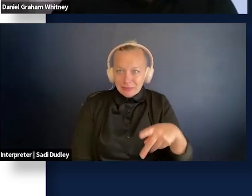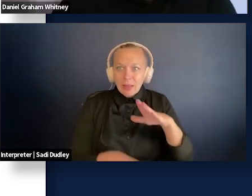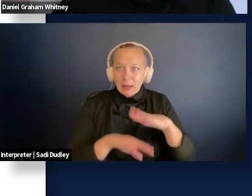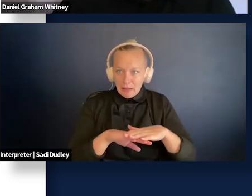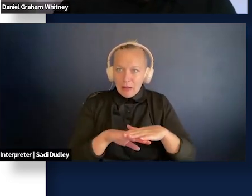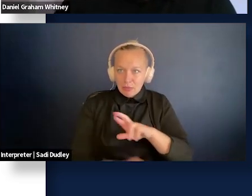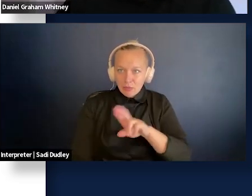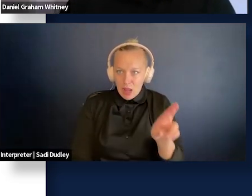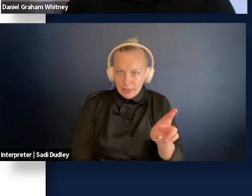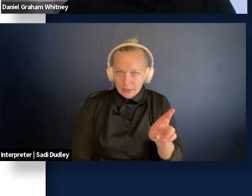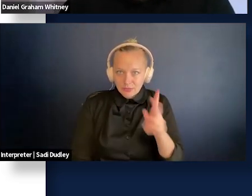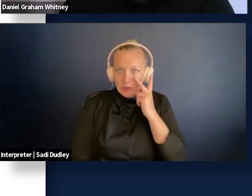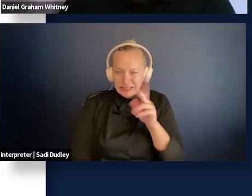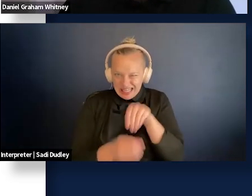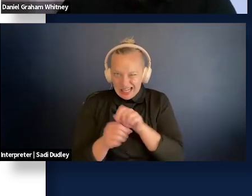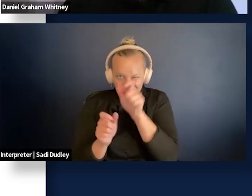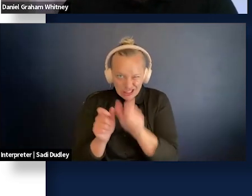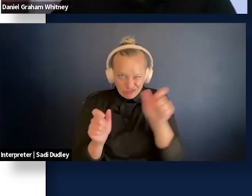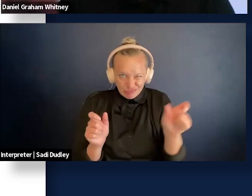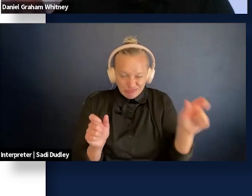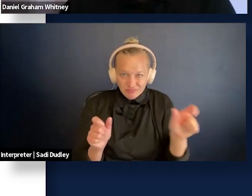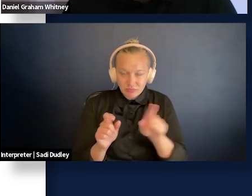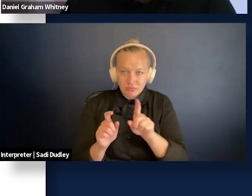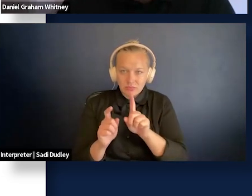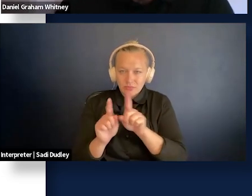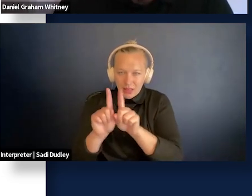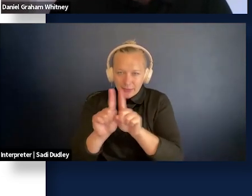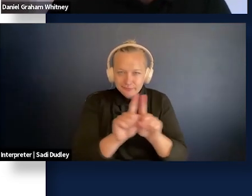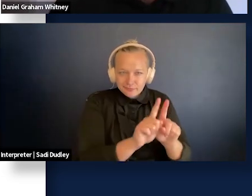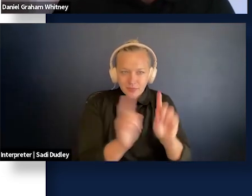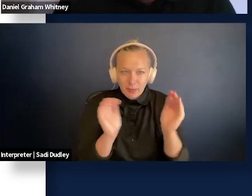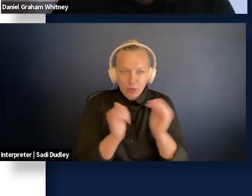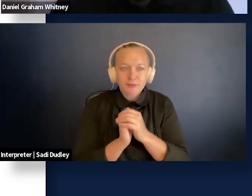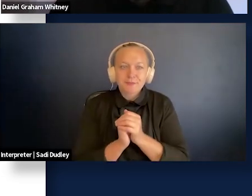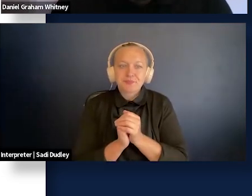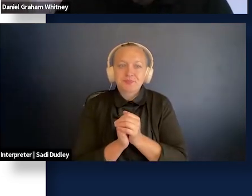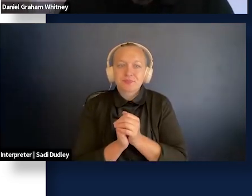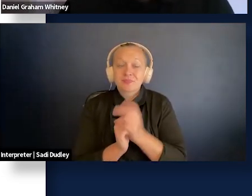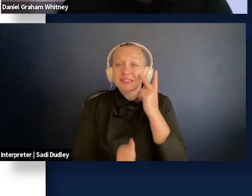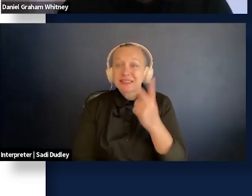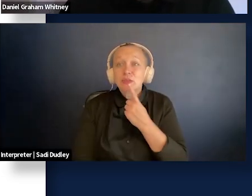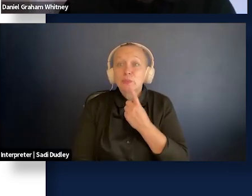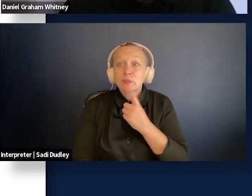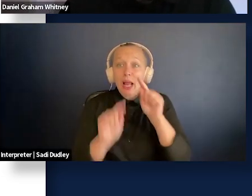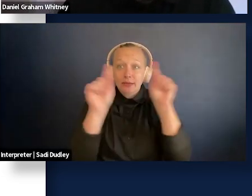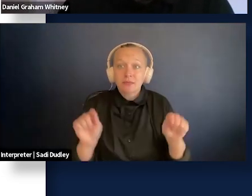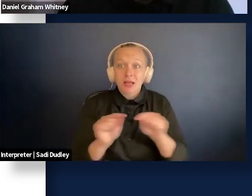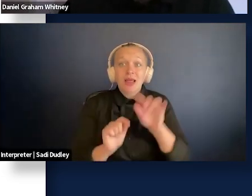And then when we modeled this, uh, what we're looking at here, I've highlighted in red, the zero-inflated model.